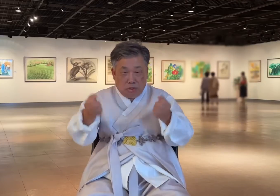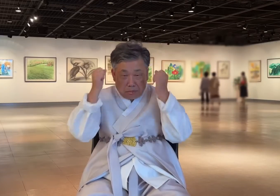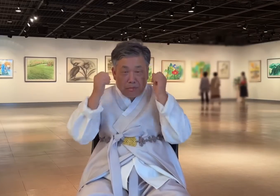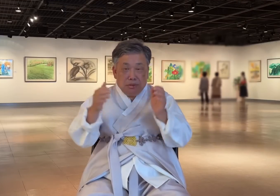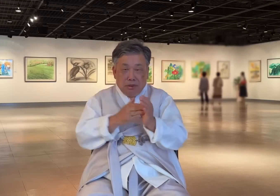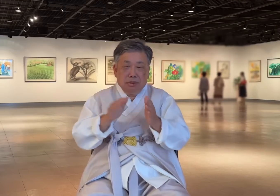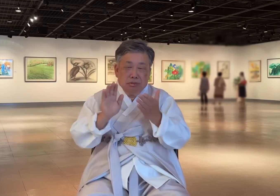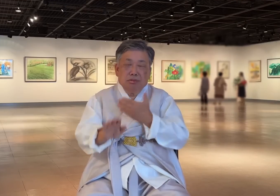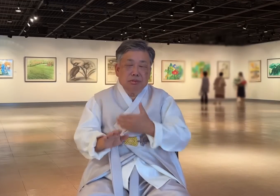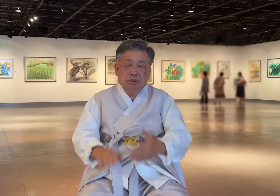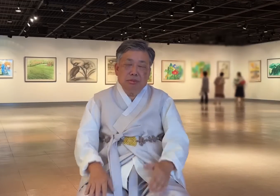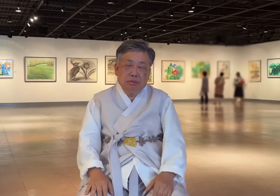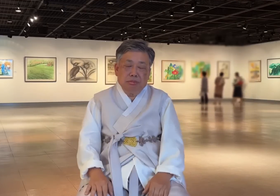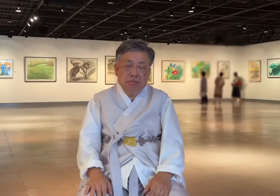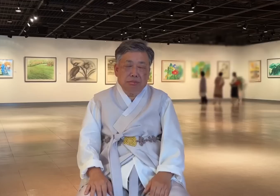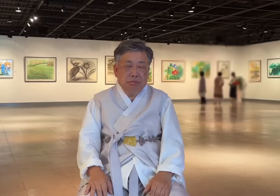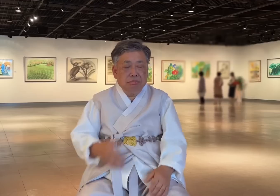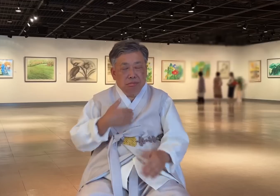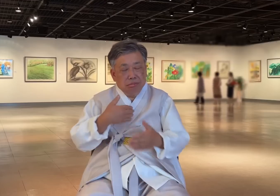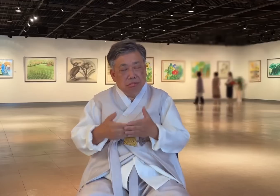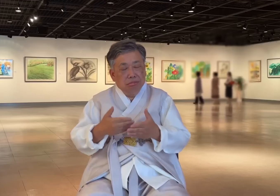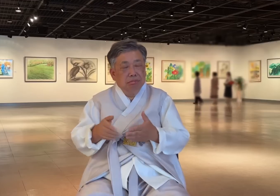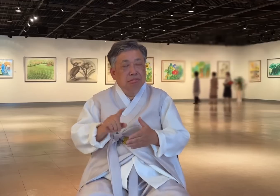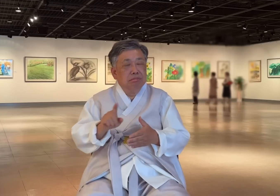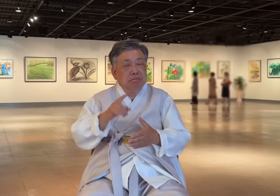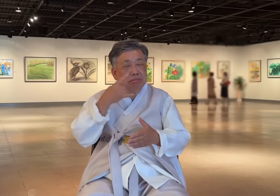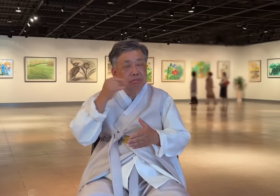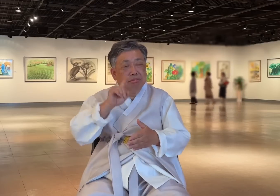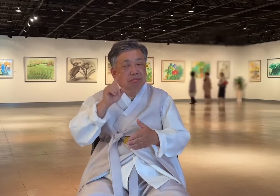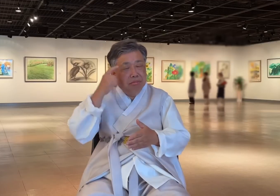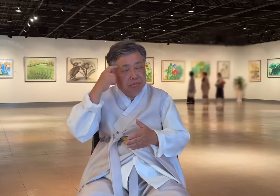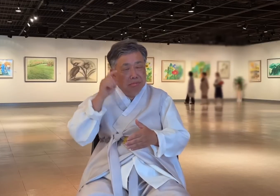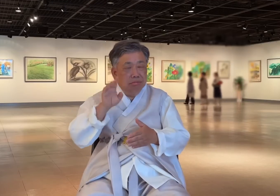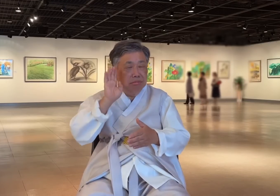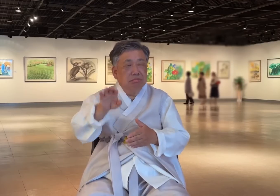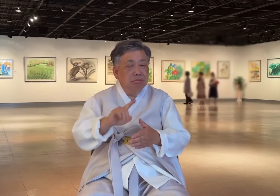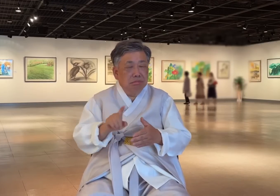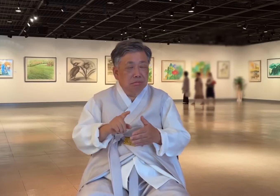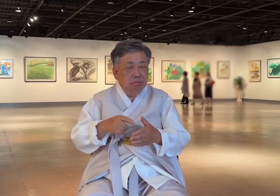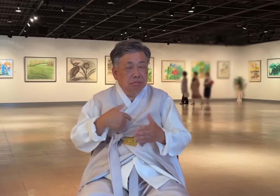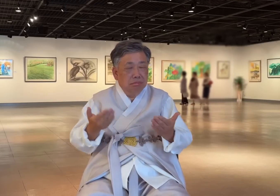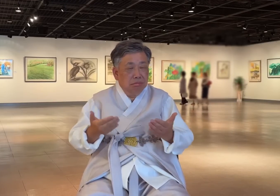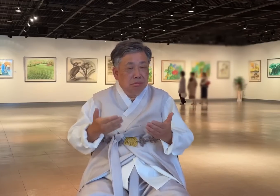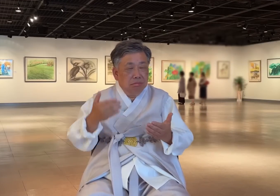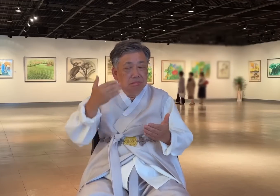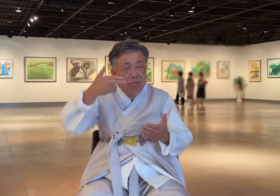My mother was worried about my career path.